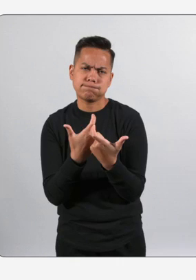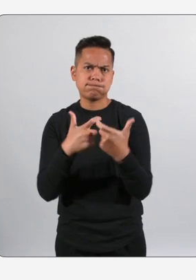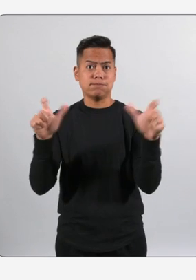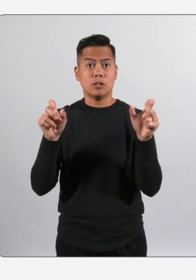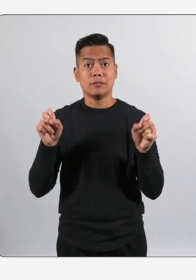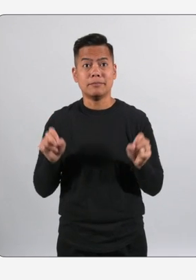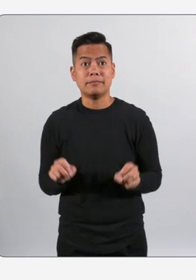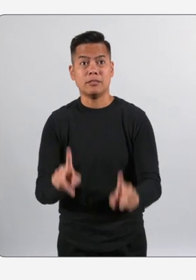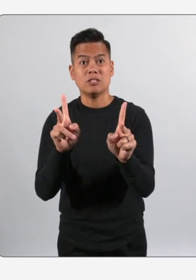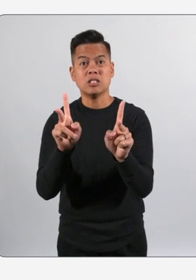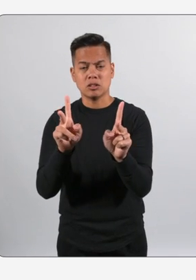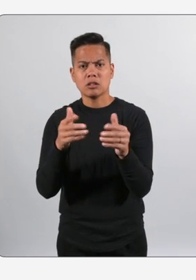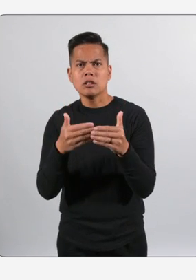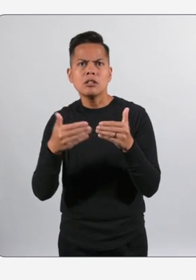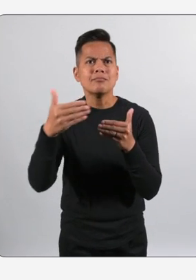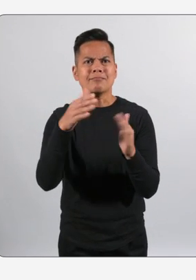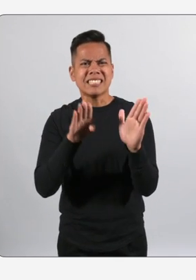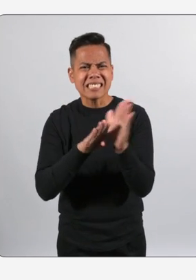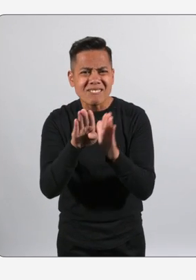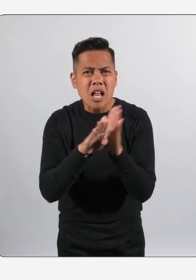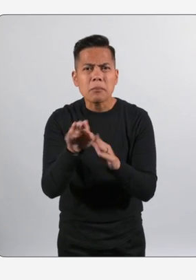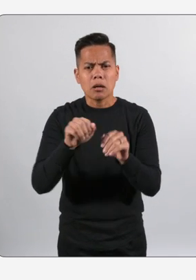ahead for how to develop and deploy this technology.